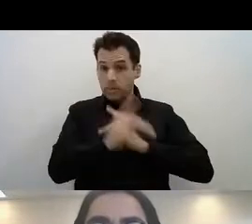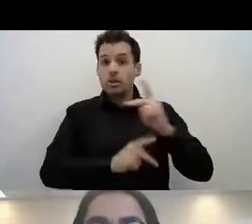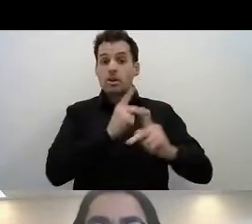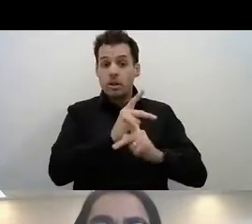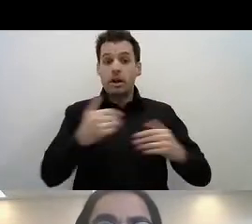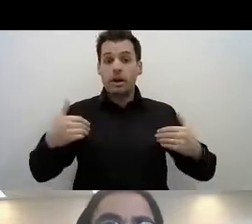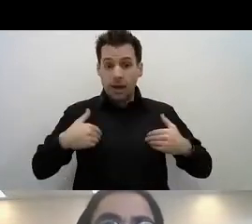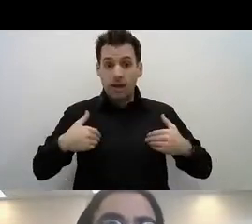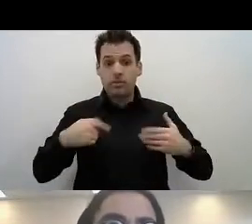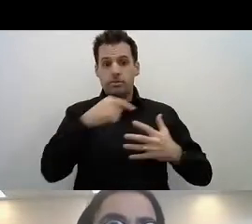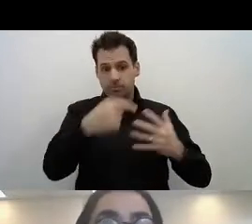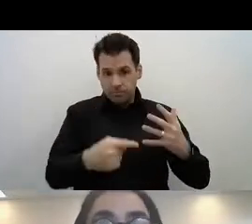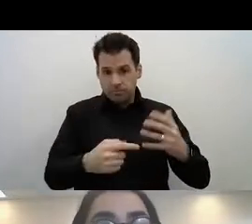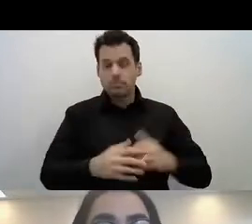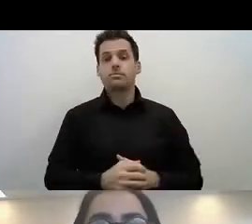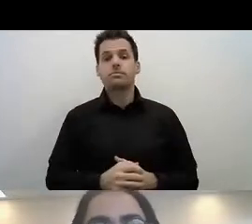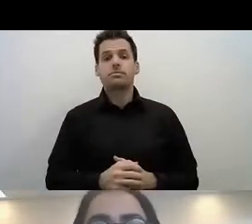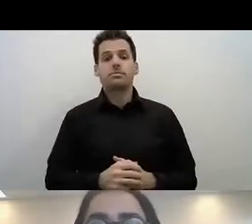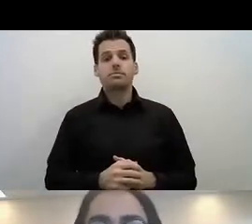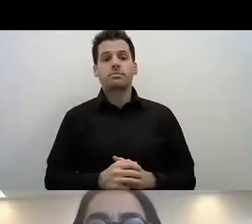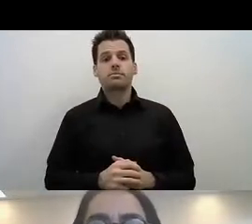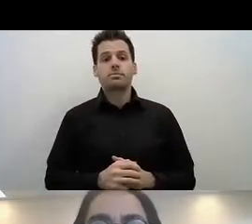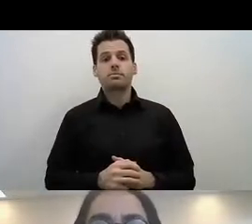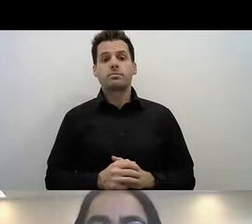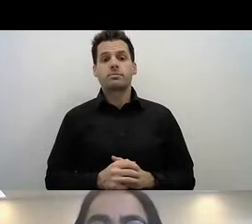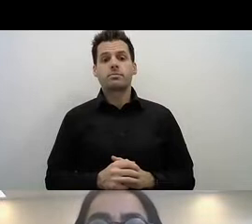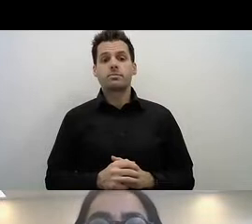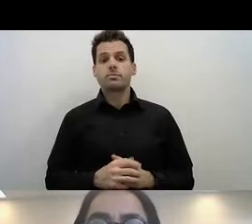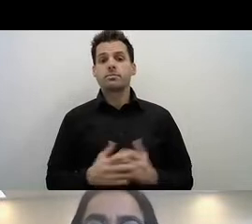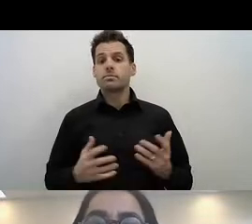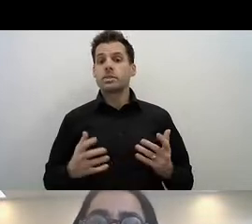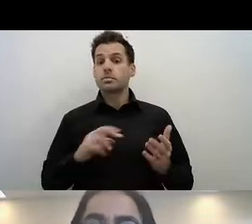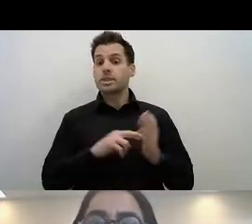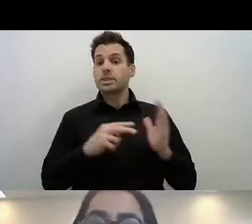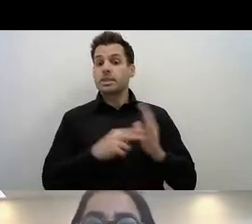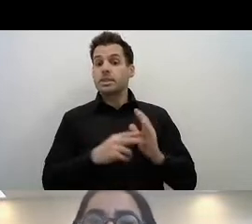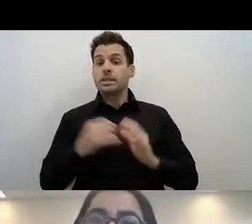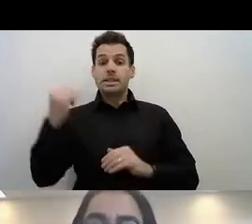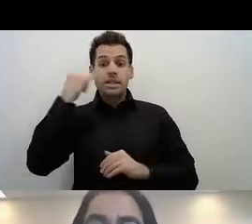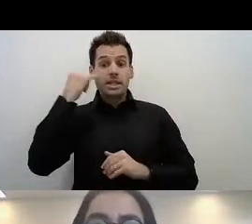um and that people with disabilities rely upon are entitled to human rights protection